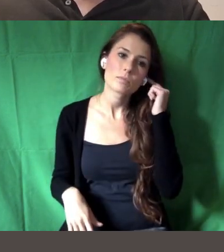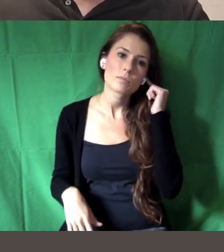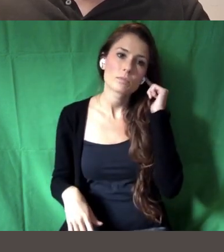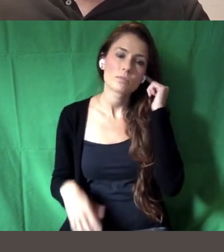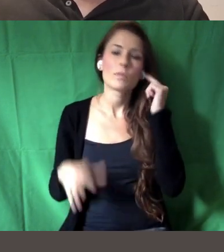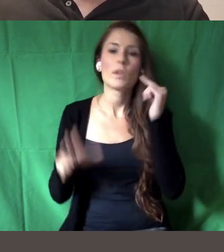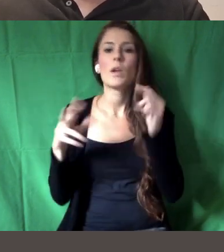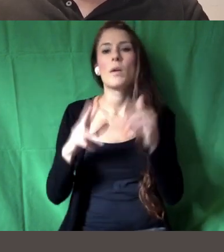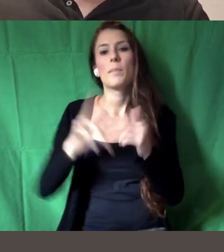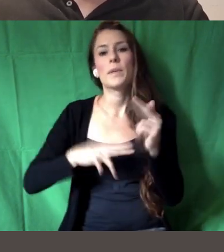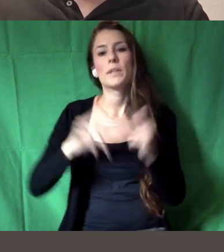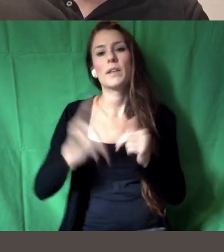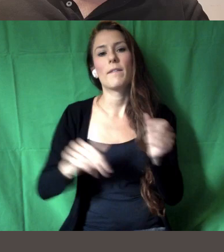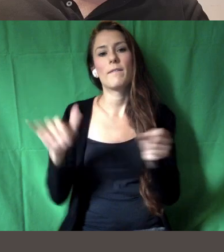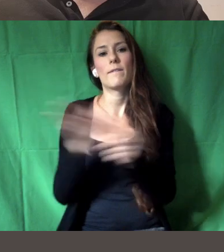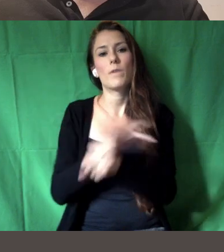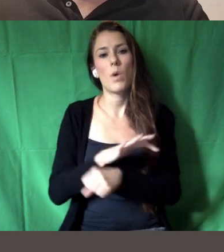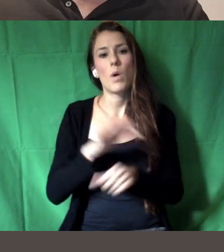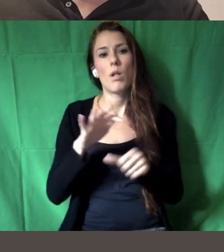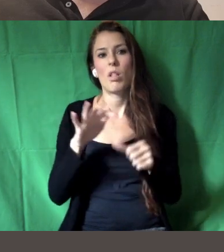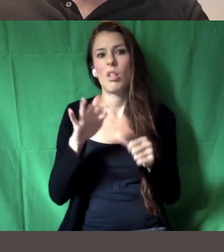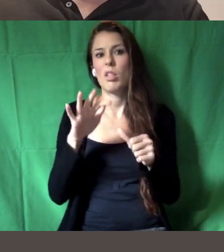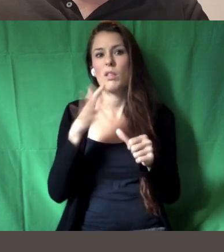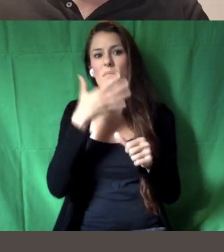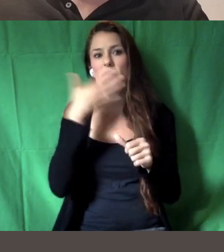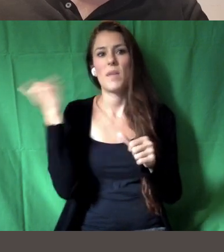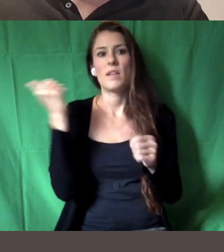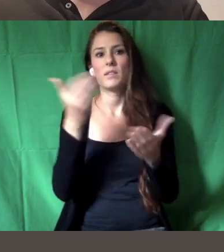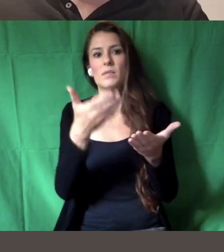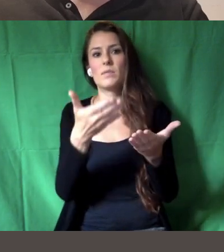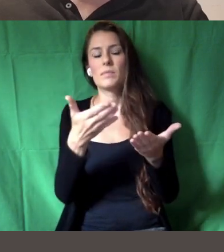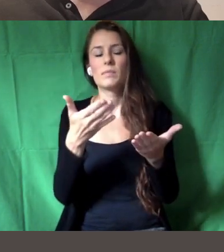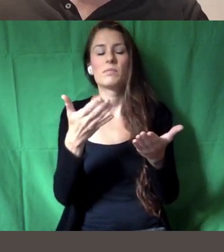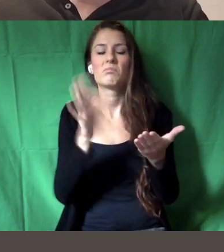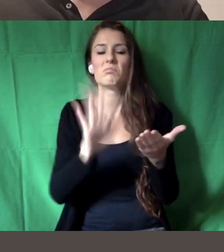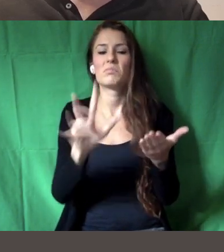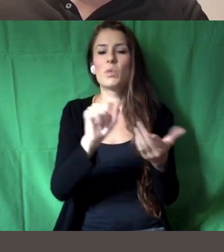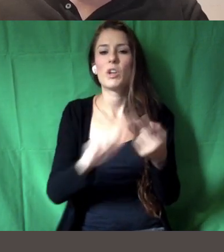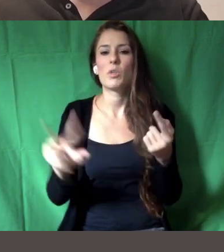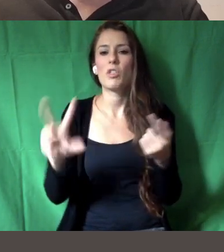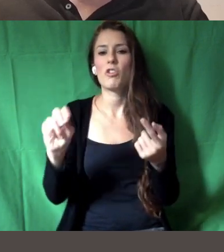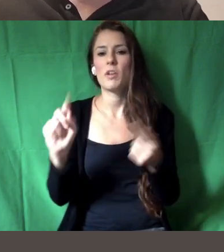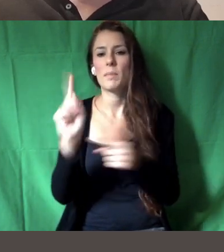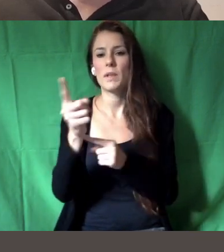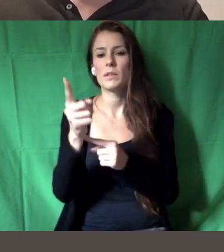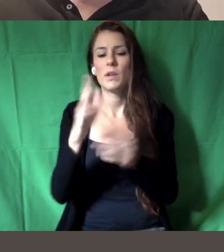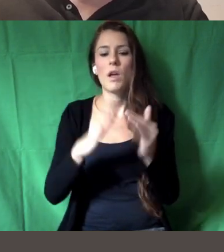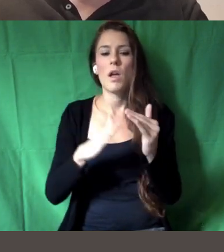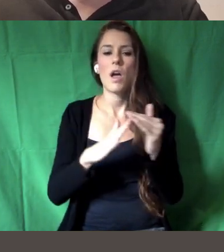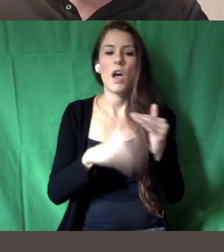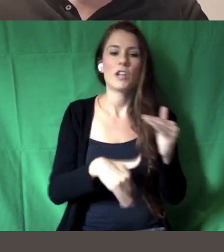Building fully optimized Python takes about 20-30 minutes versus less than 5 minutes for